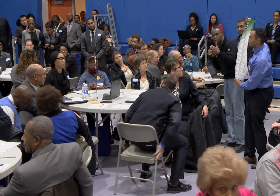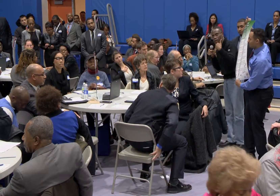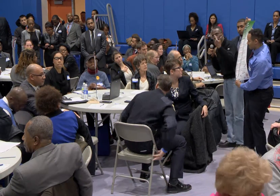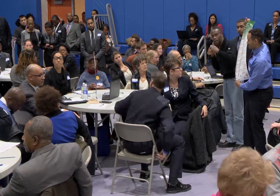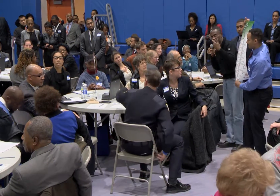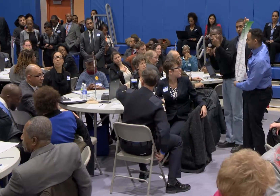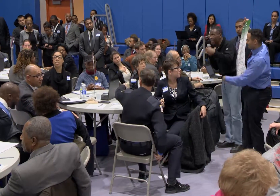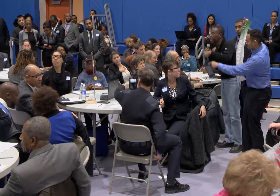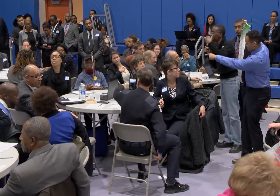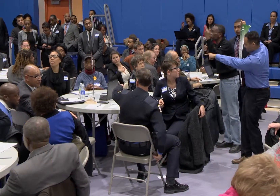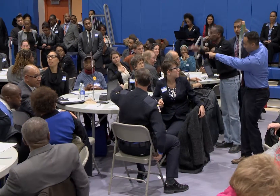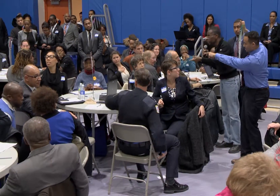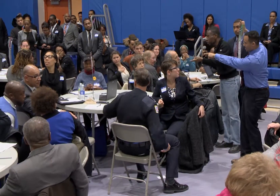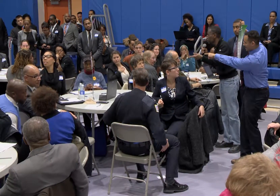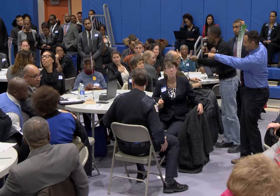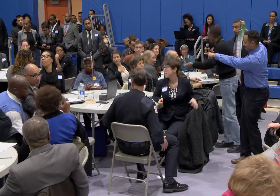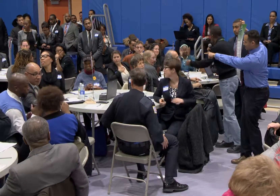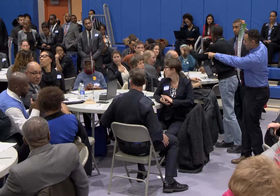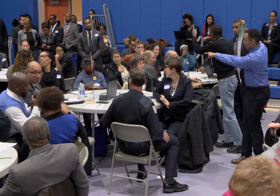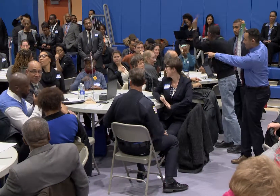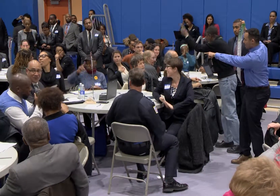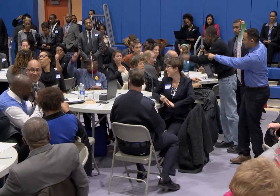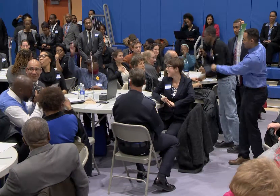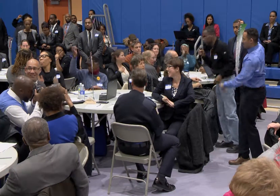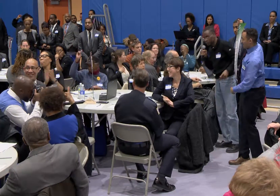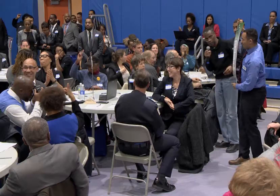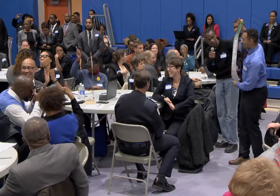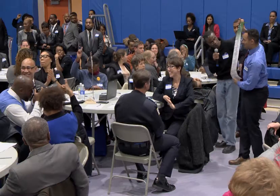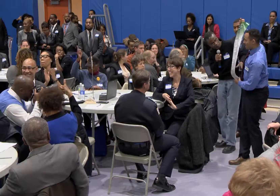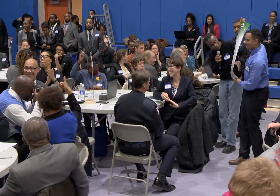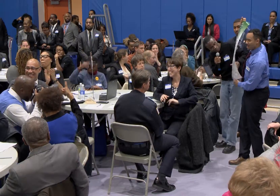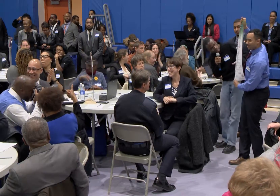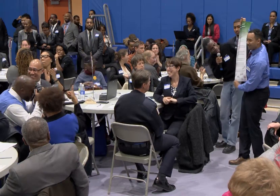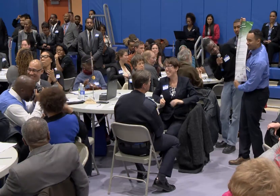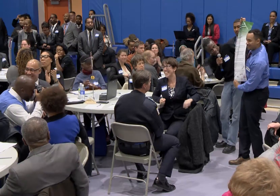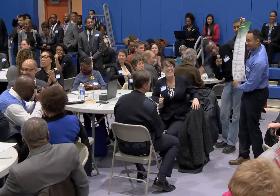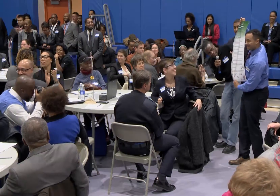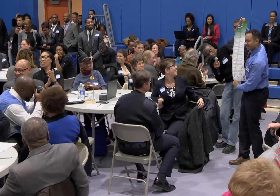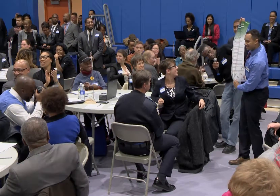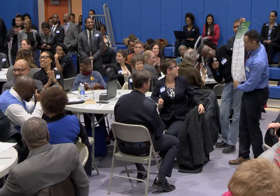INCREASES SOME. AMEN FOR THE SENIORS AND MOVING